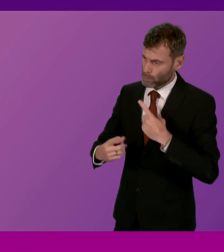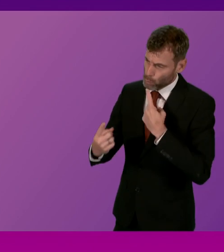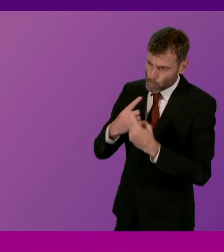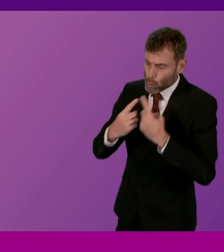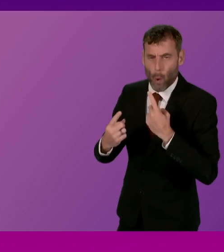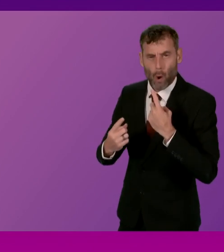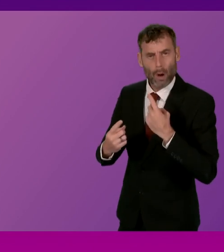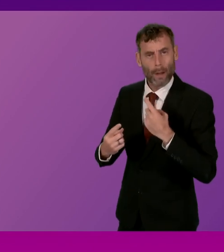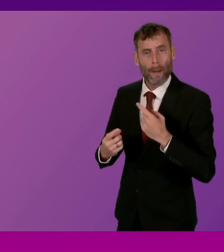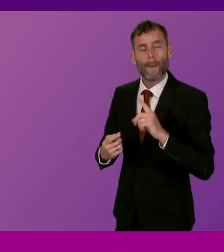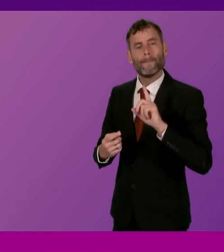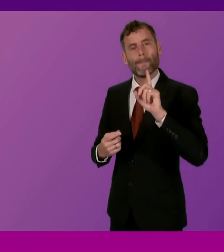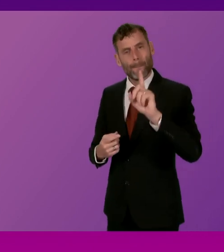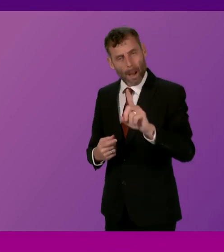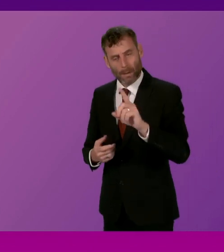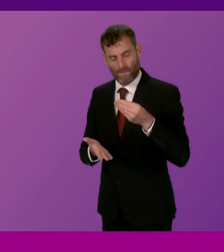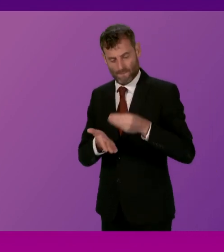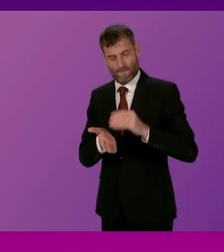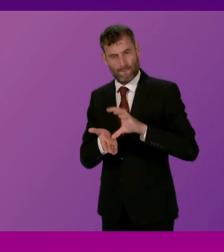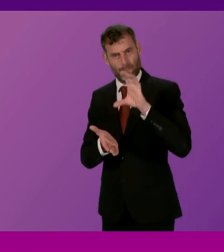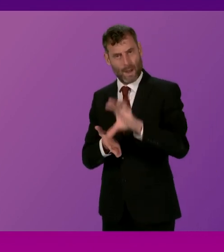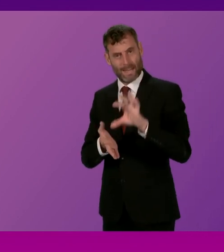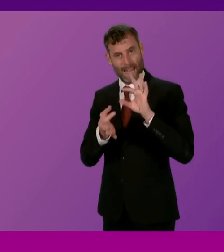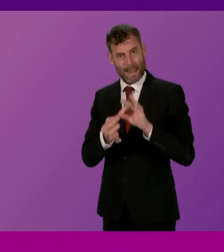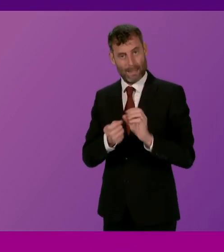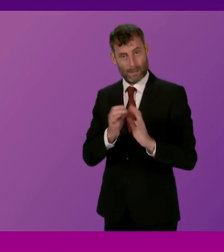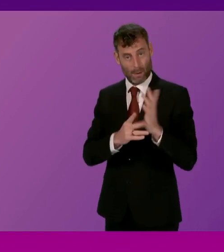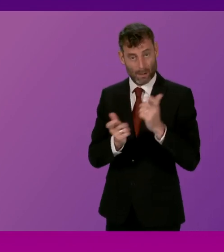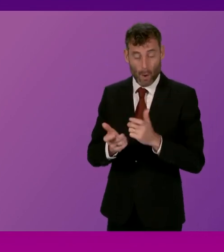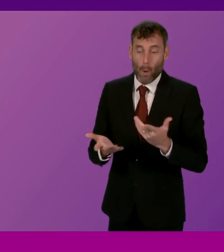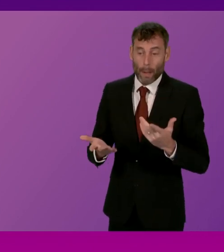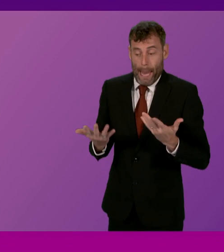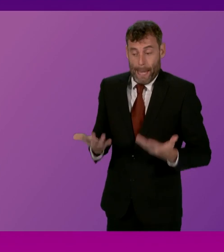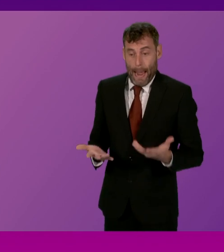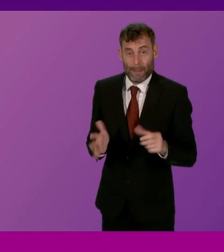Let me address the point about funding. Despite the fact that we face very difficult financial circumstances—that has been well